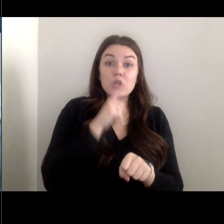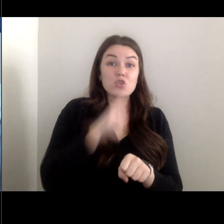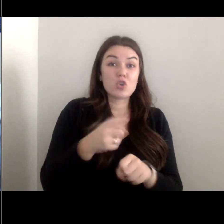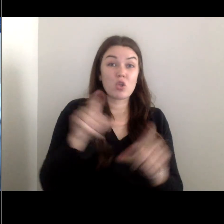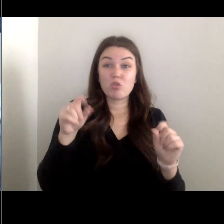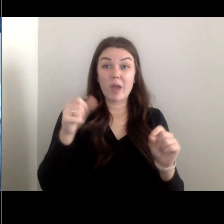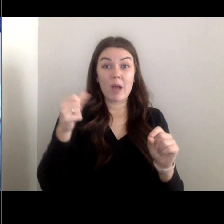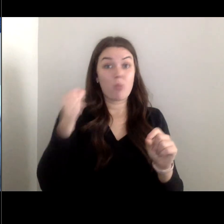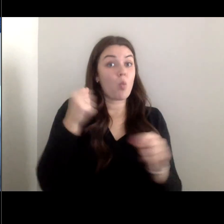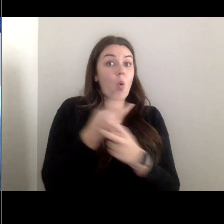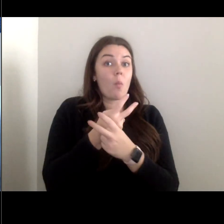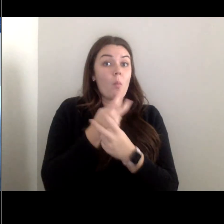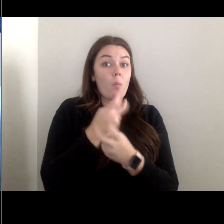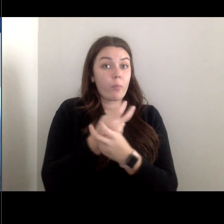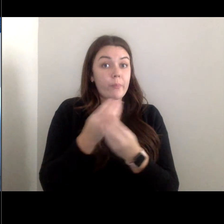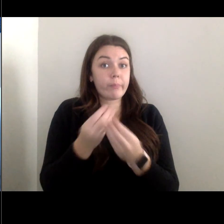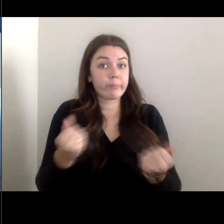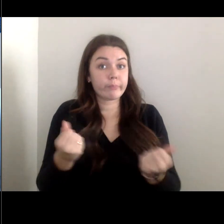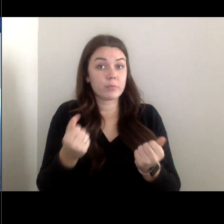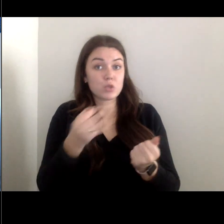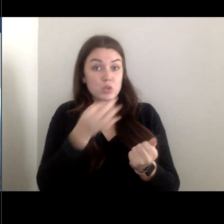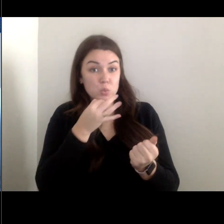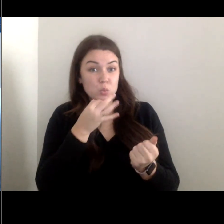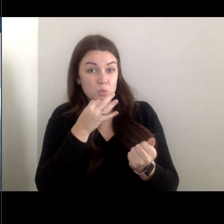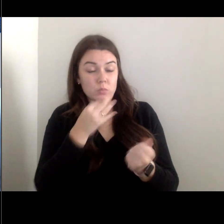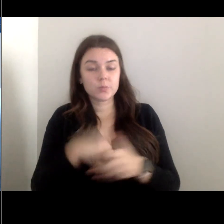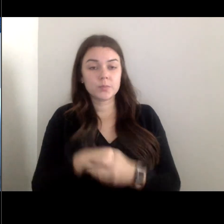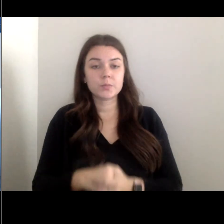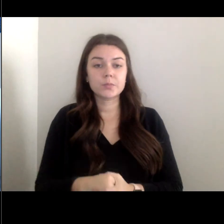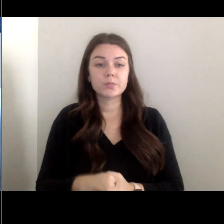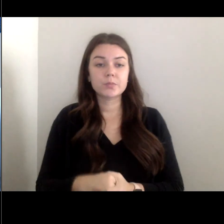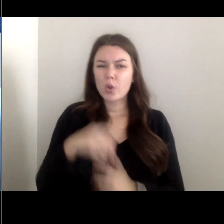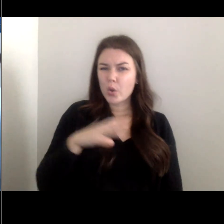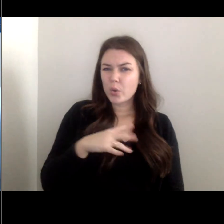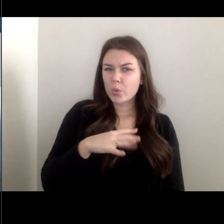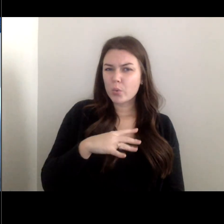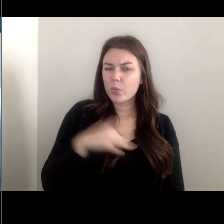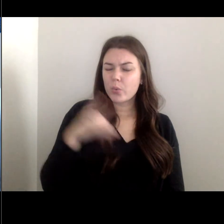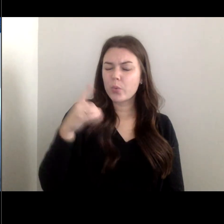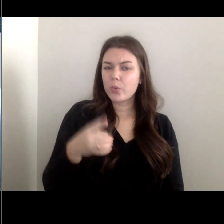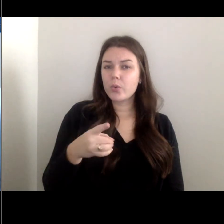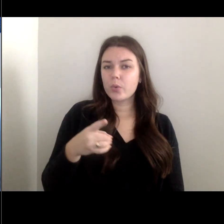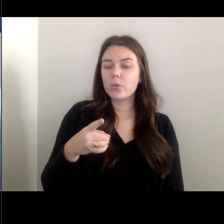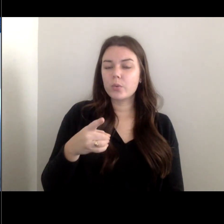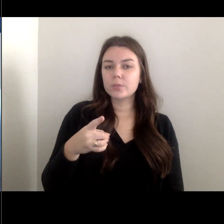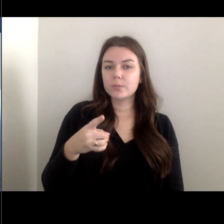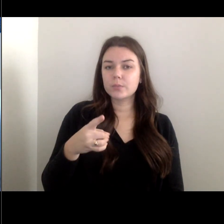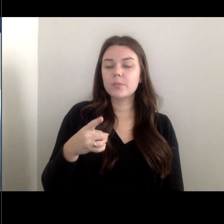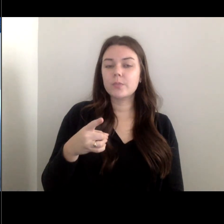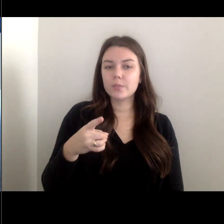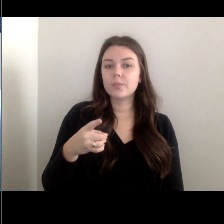when the satellite tag is out. But the really neat thing about these satellite tags is that they don't have to have a receiver